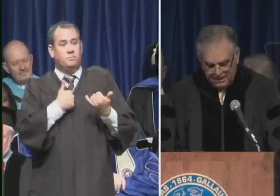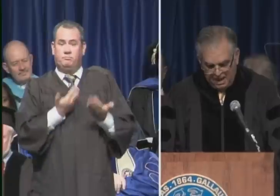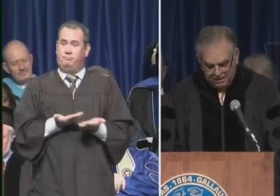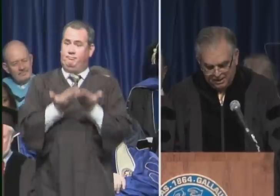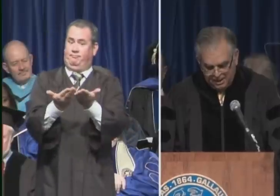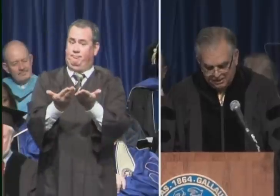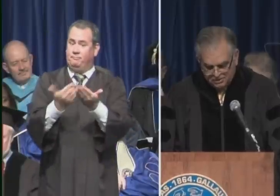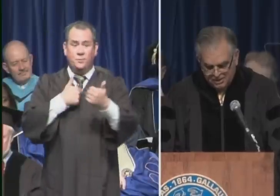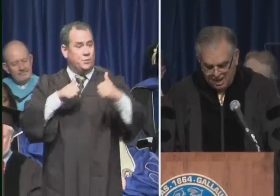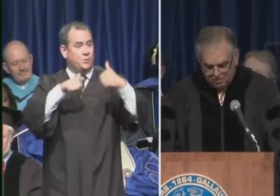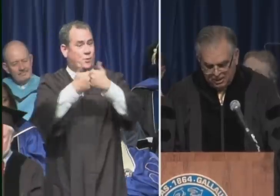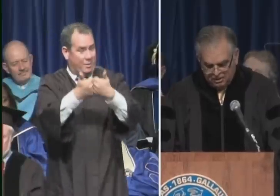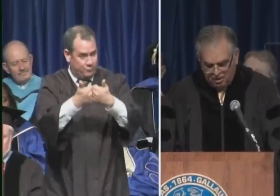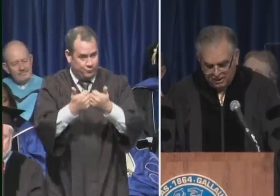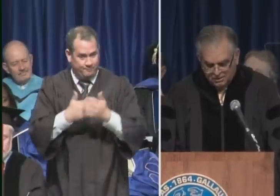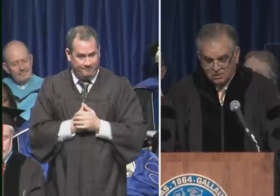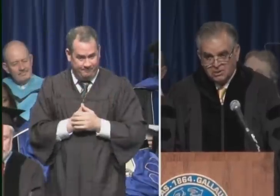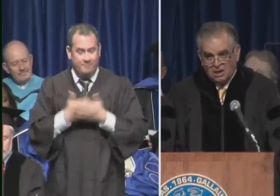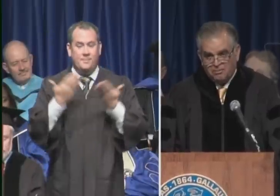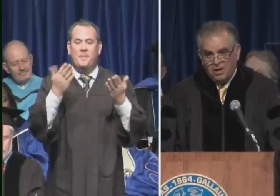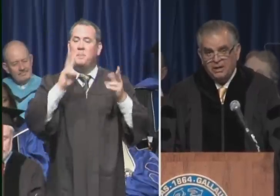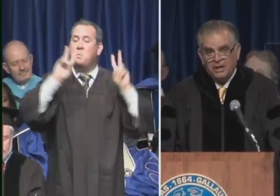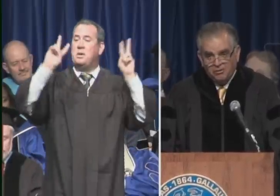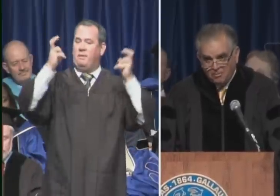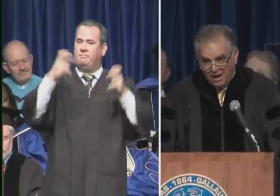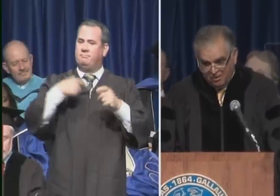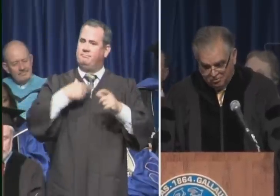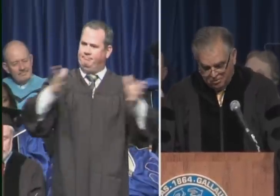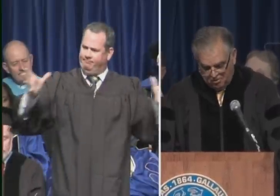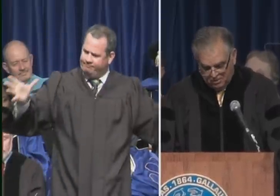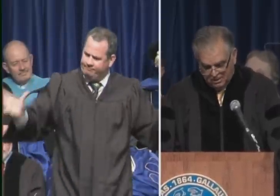Gallaudet is now getting ready to celebrate another milestone,